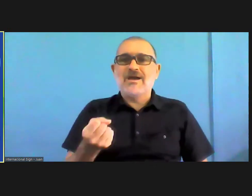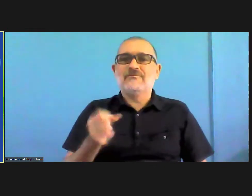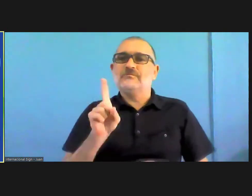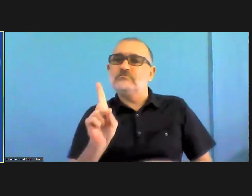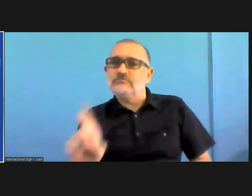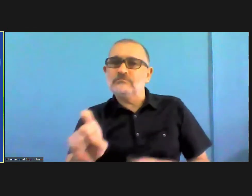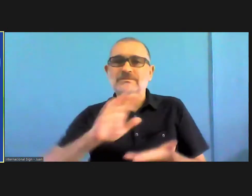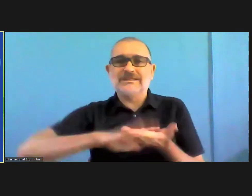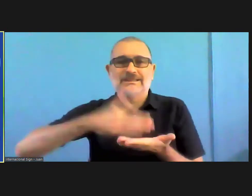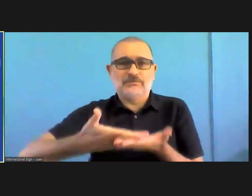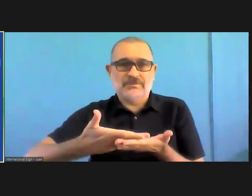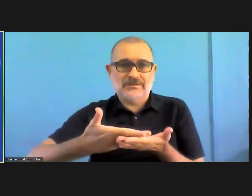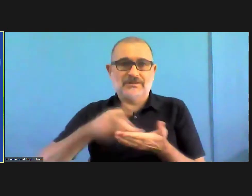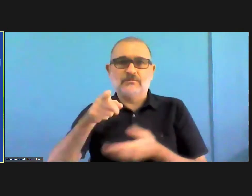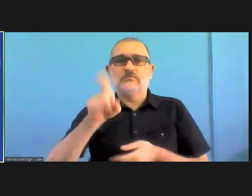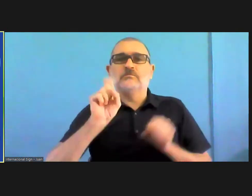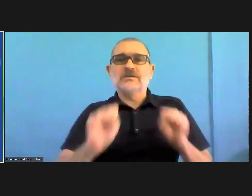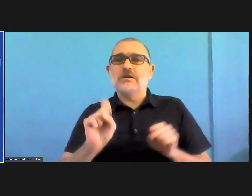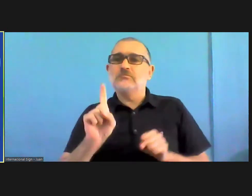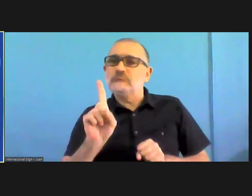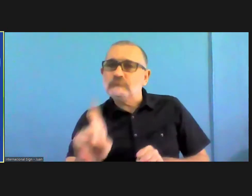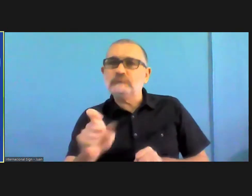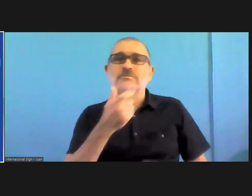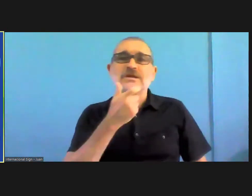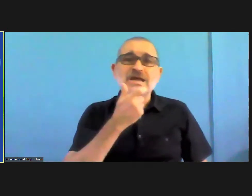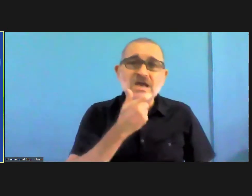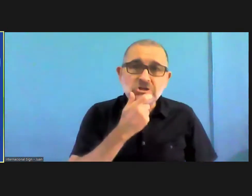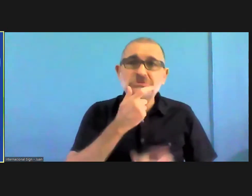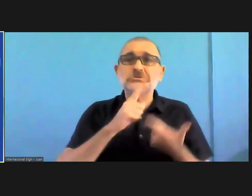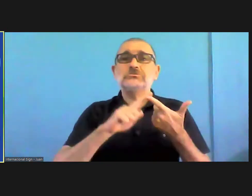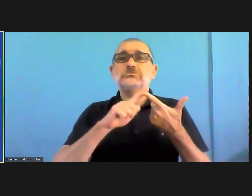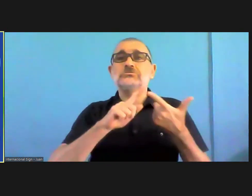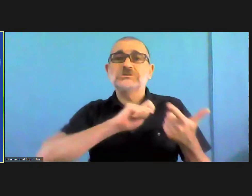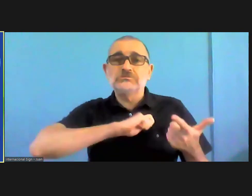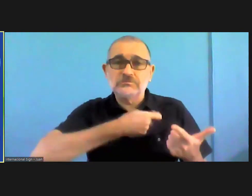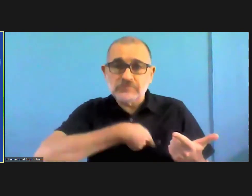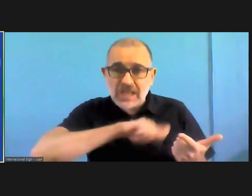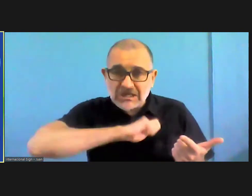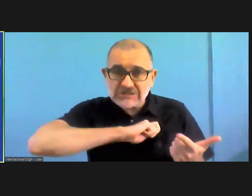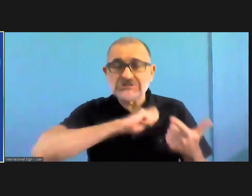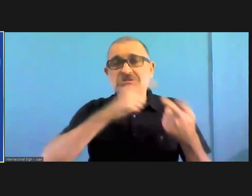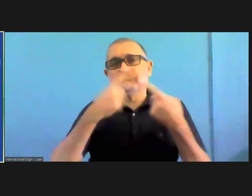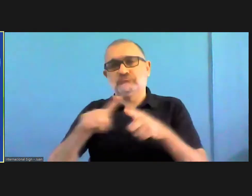So let's turn now to hear about experiences from the region, from the country perspectives on how health